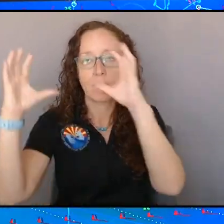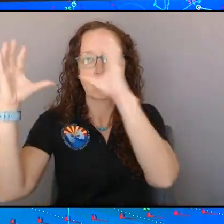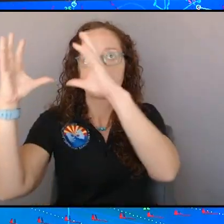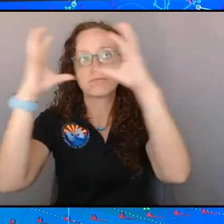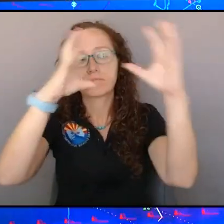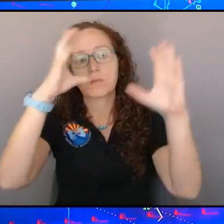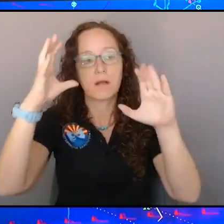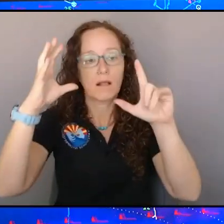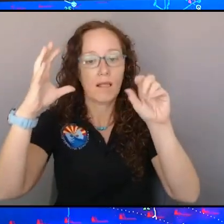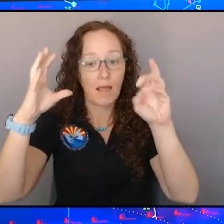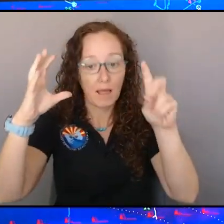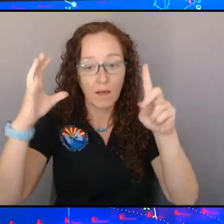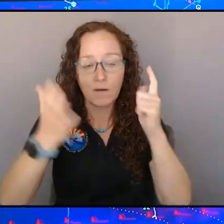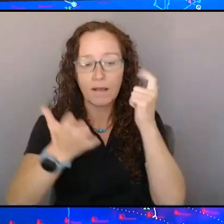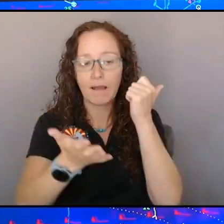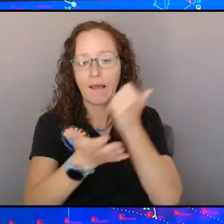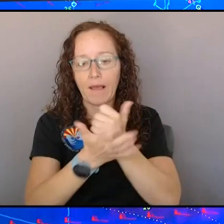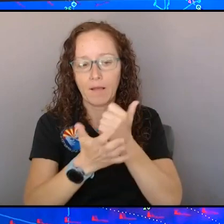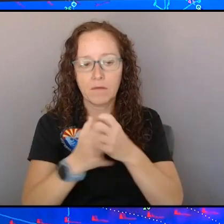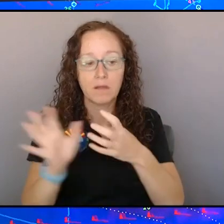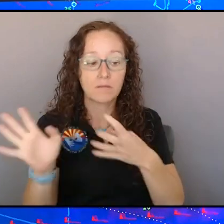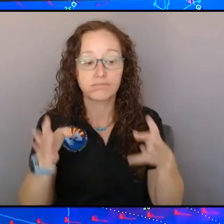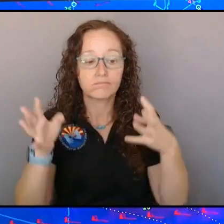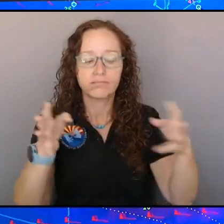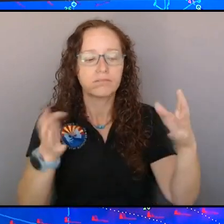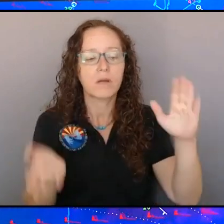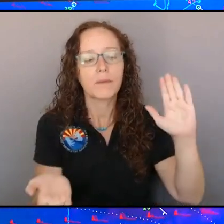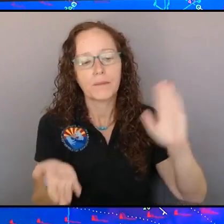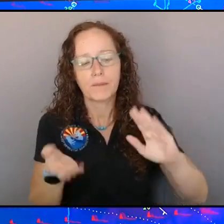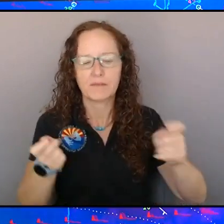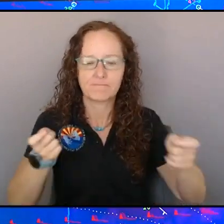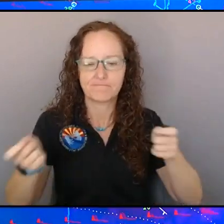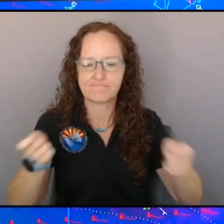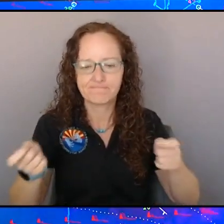winds as we go into the afternoon hours. Now, something